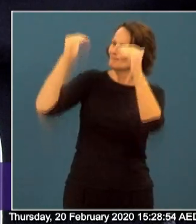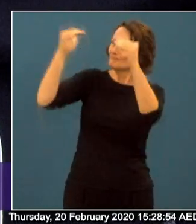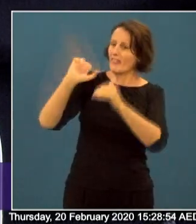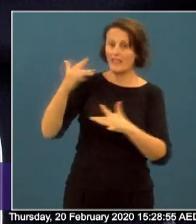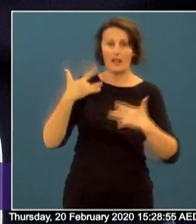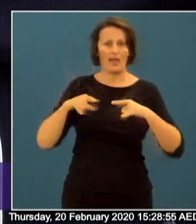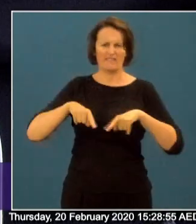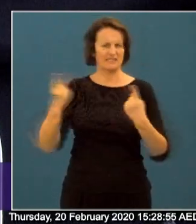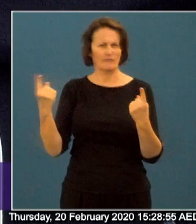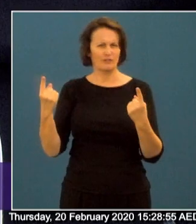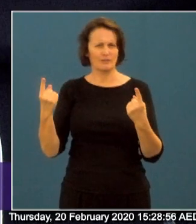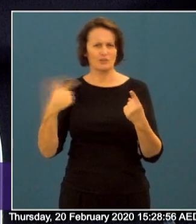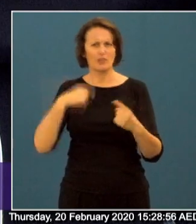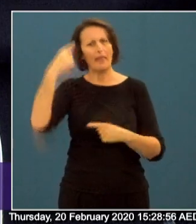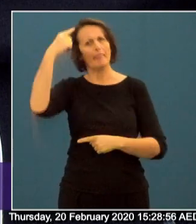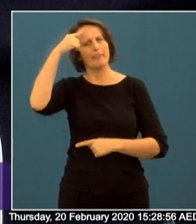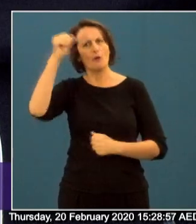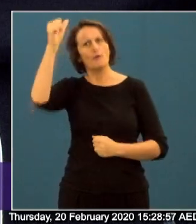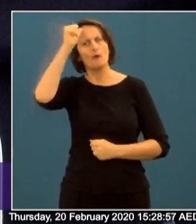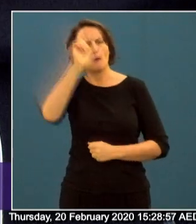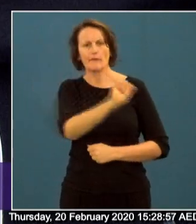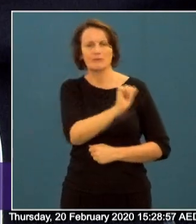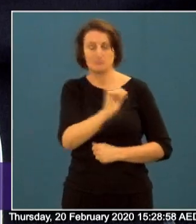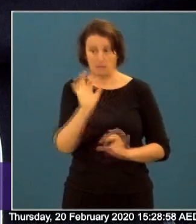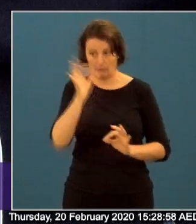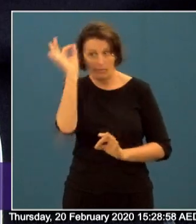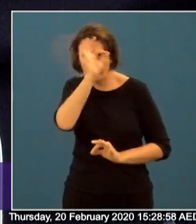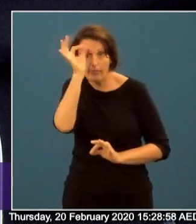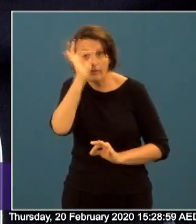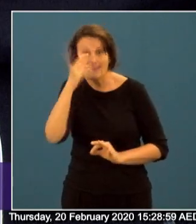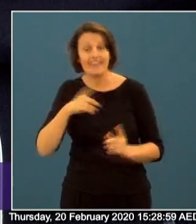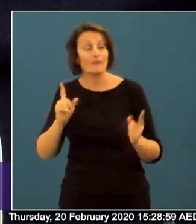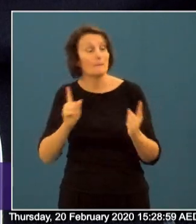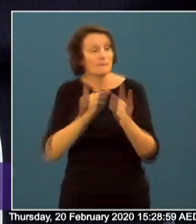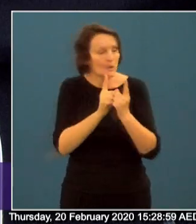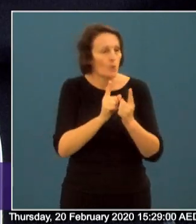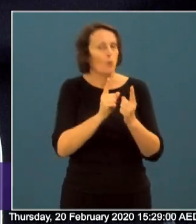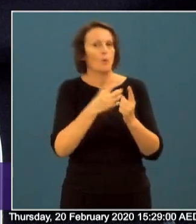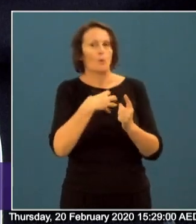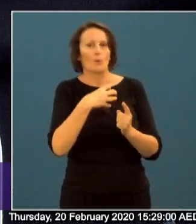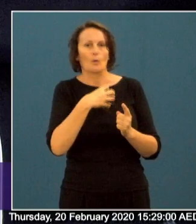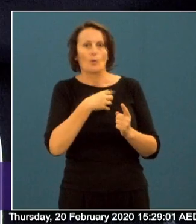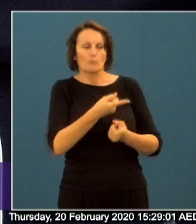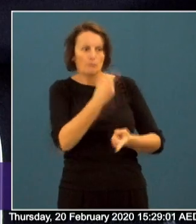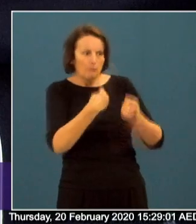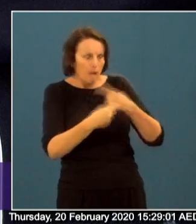So we need to find ways of adequately capturing quality of life that resonates in the health setting,